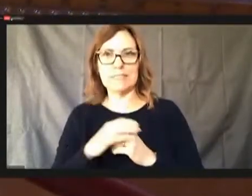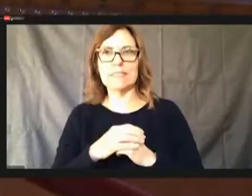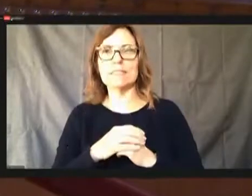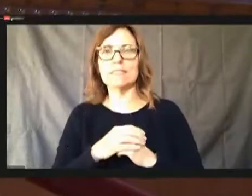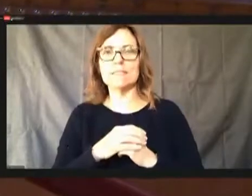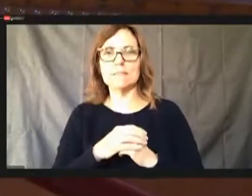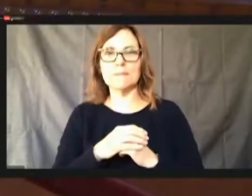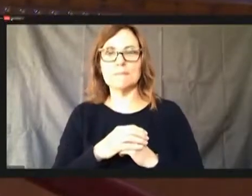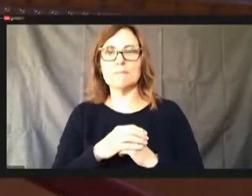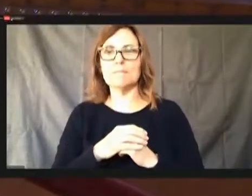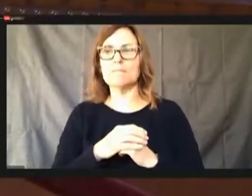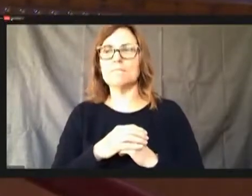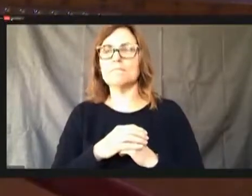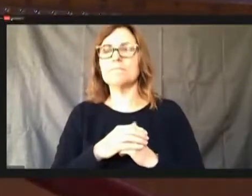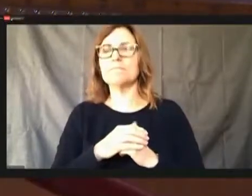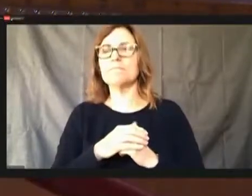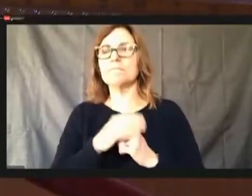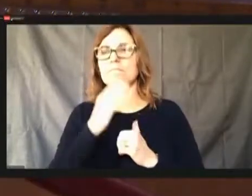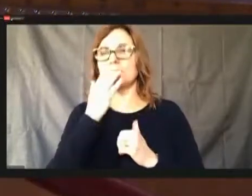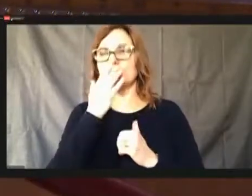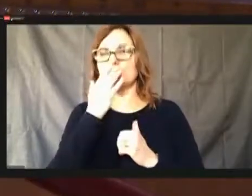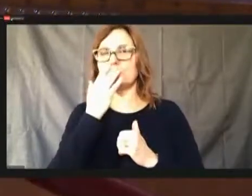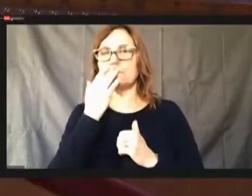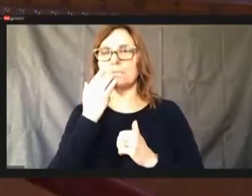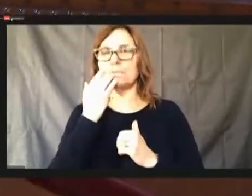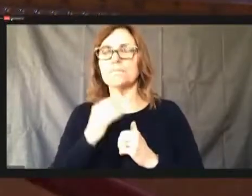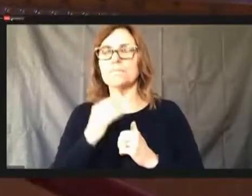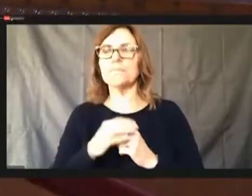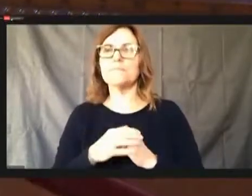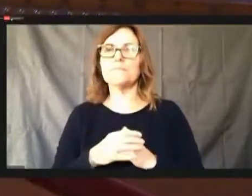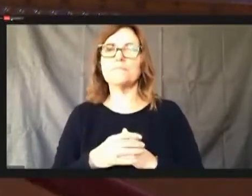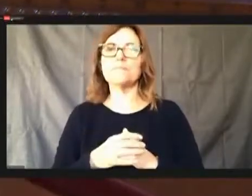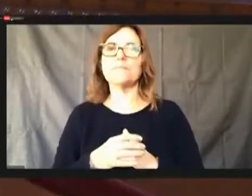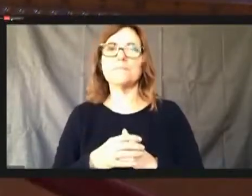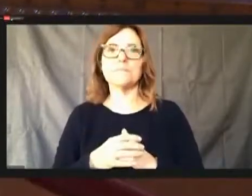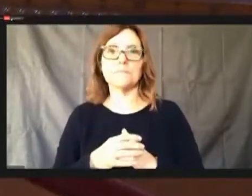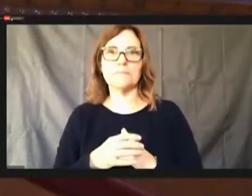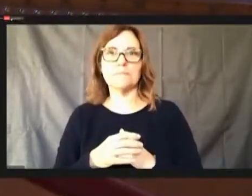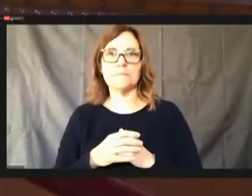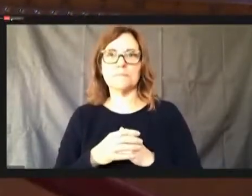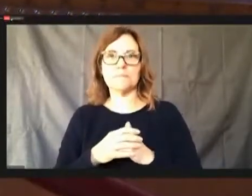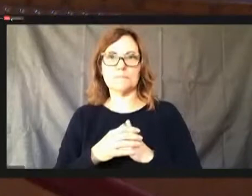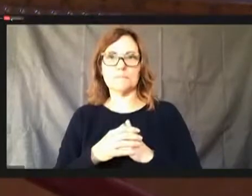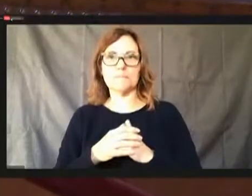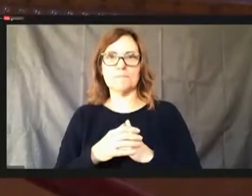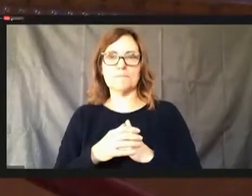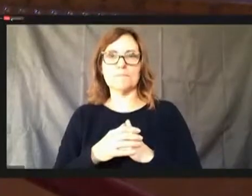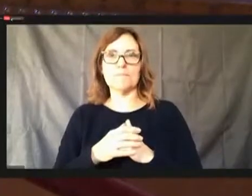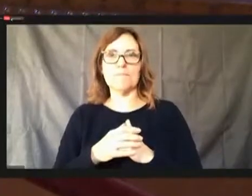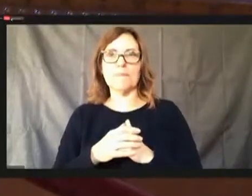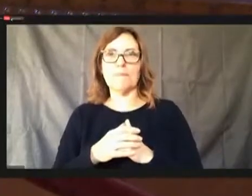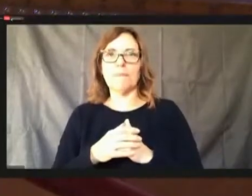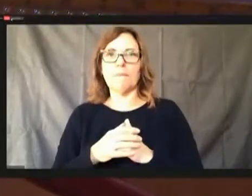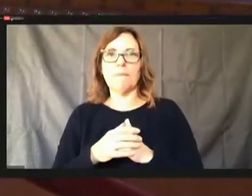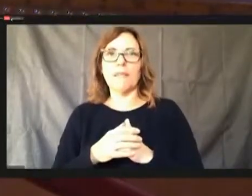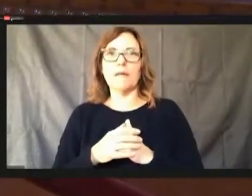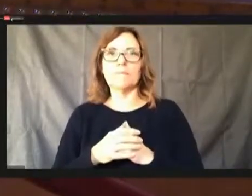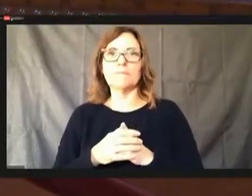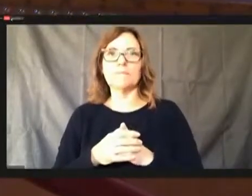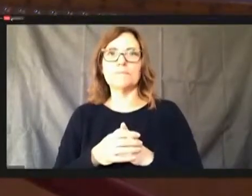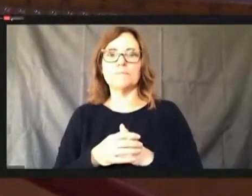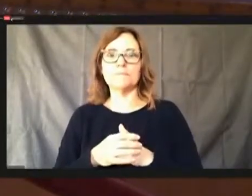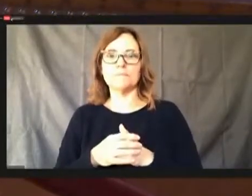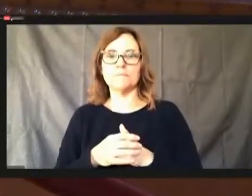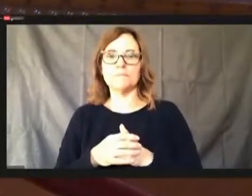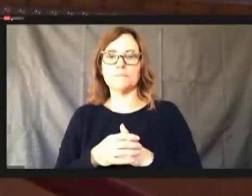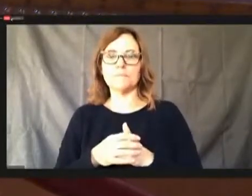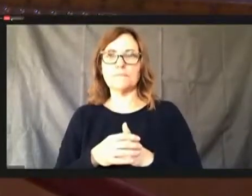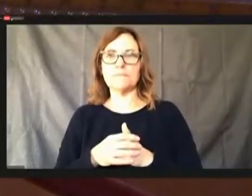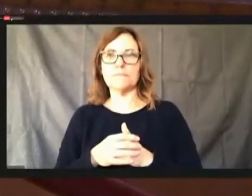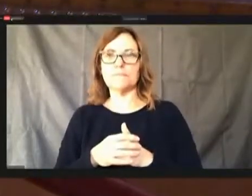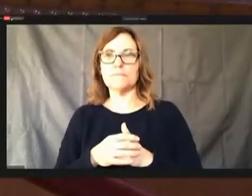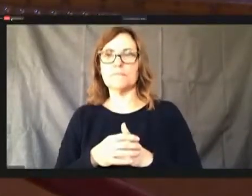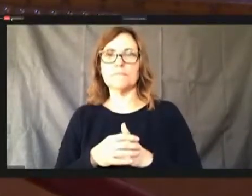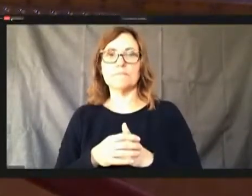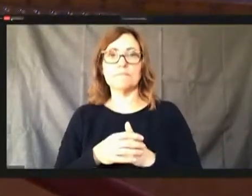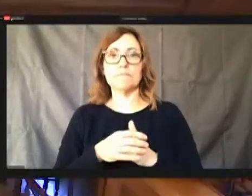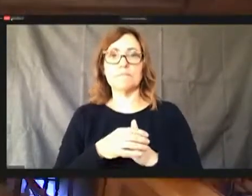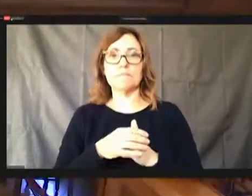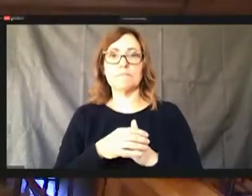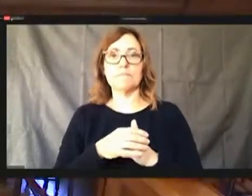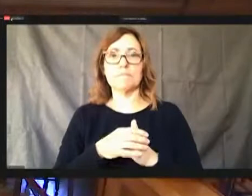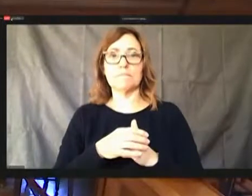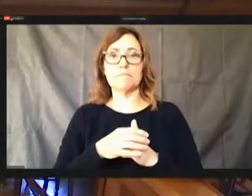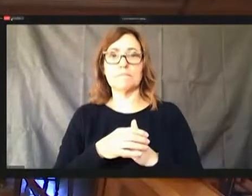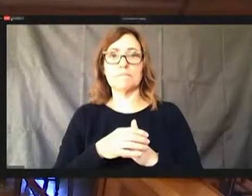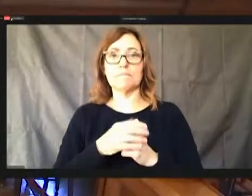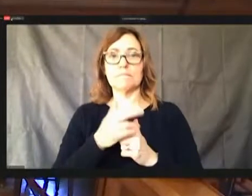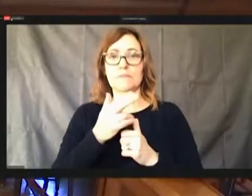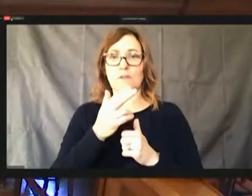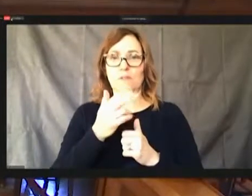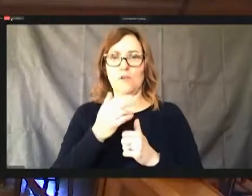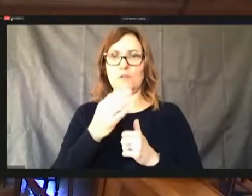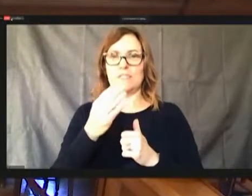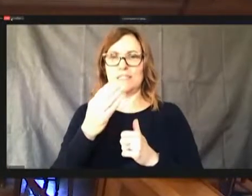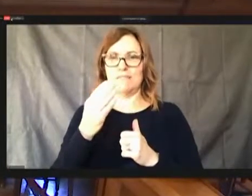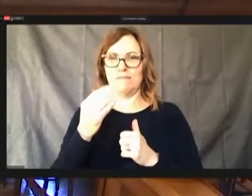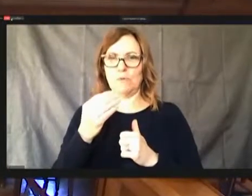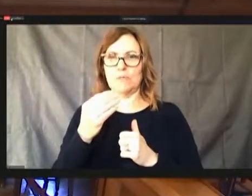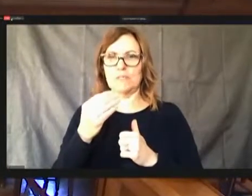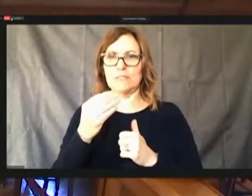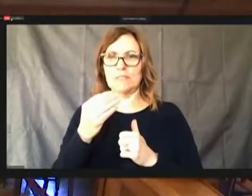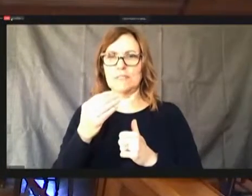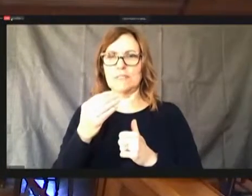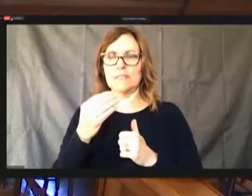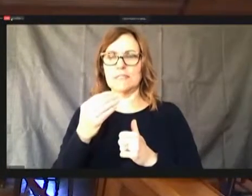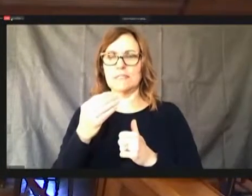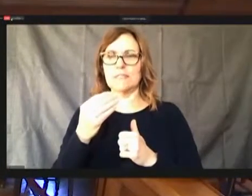Yeah, yes yeah he came so when you're on your overview sheet, once you get to be, you're